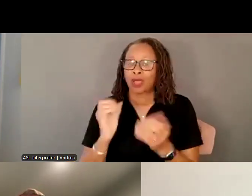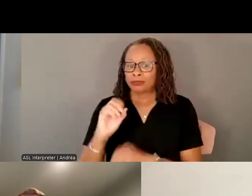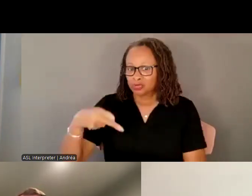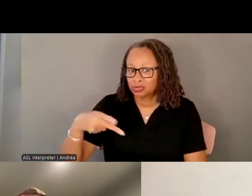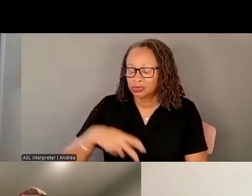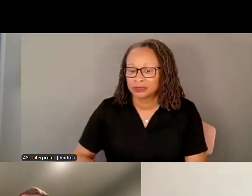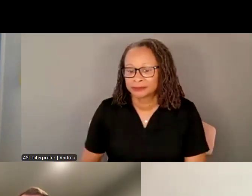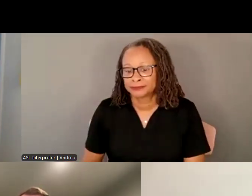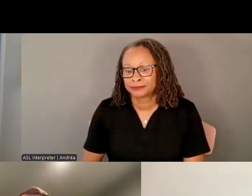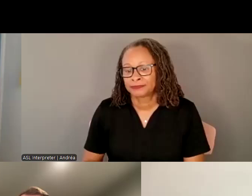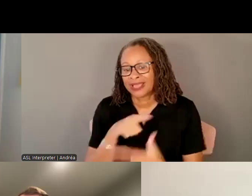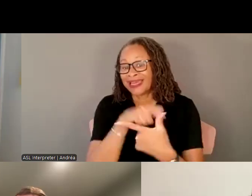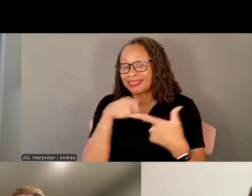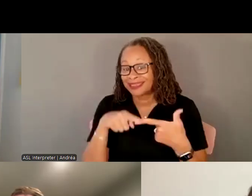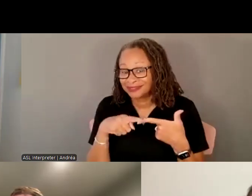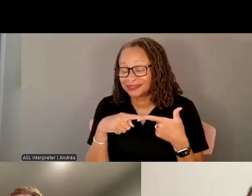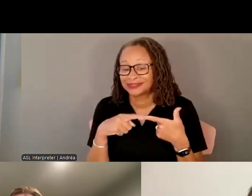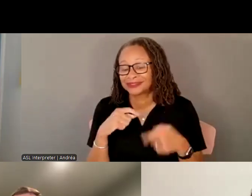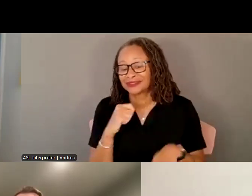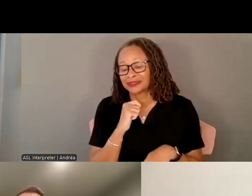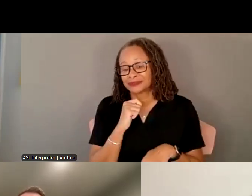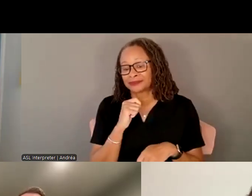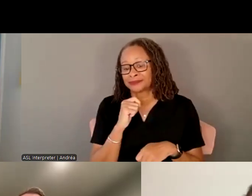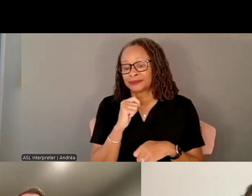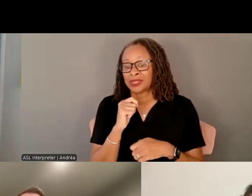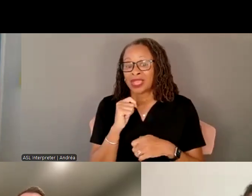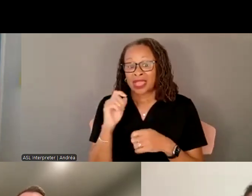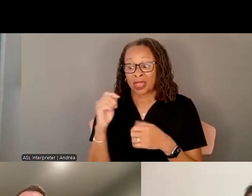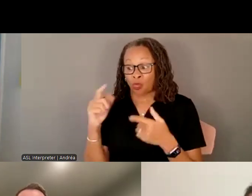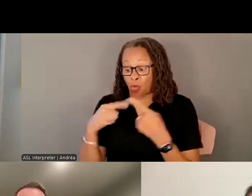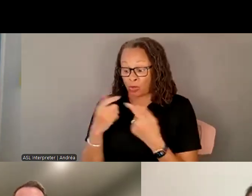and then bring those opportunities to the consortium.